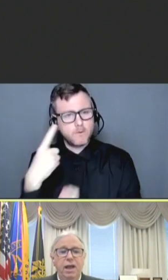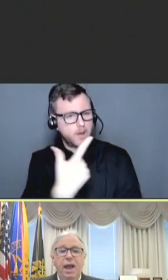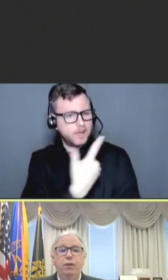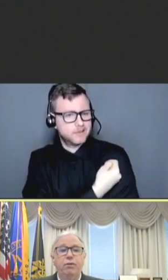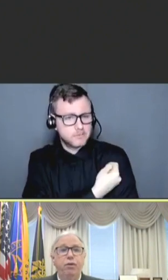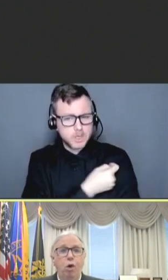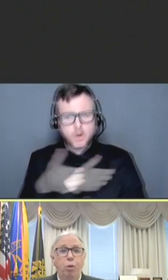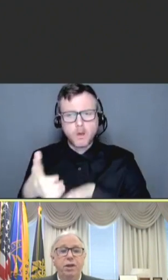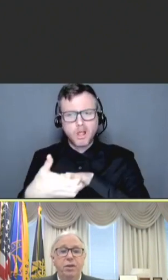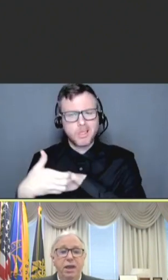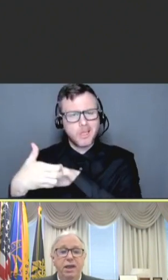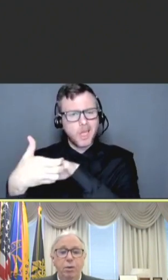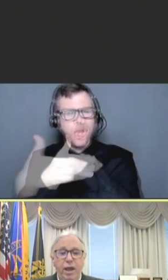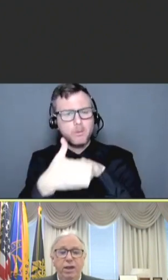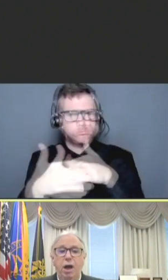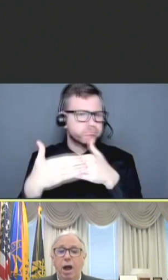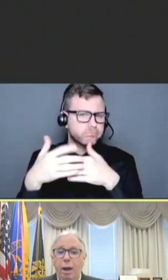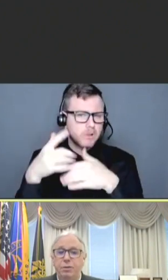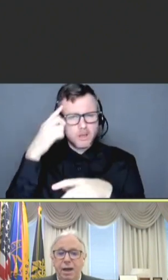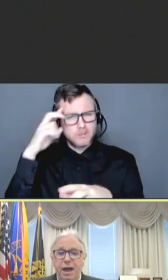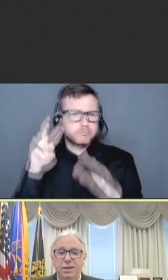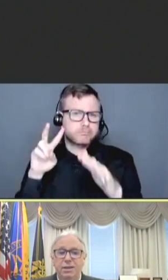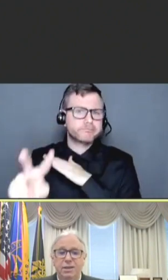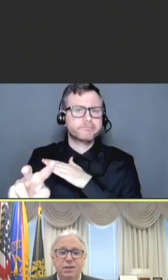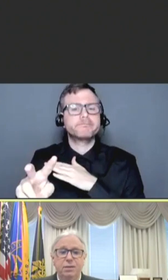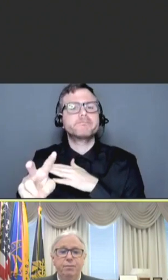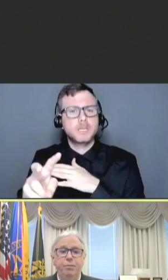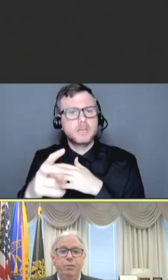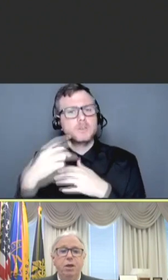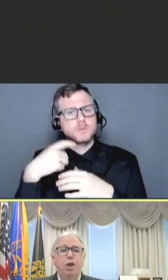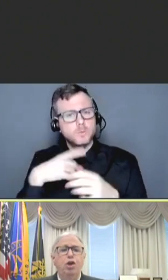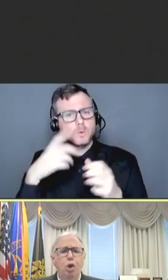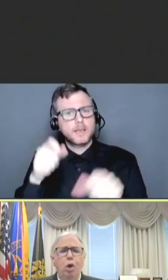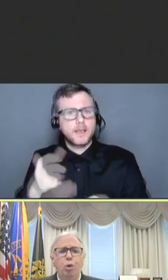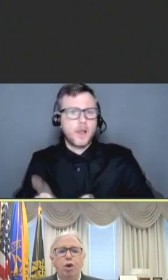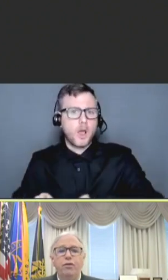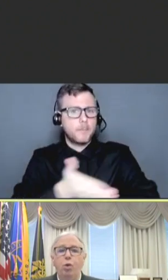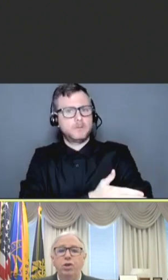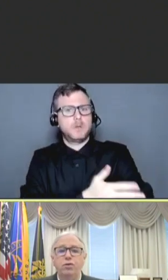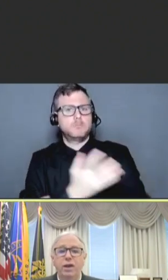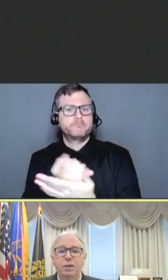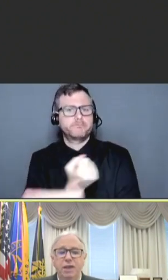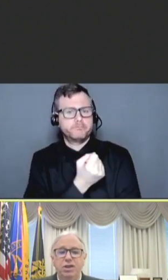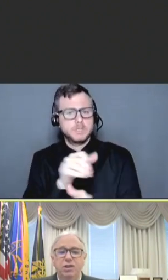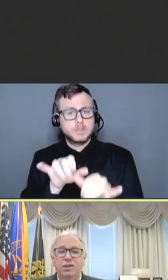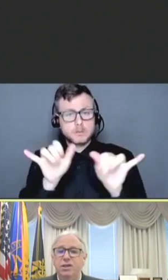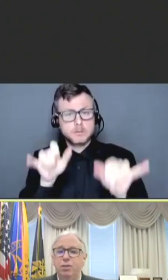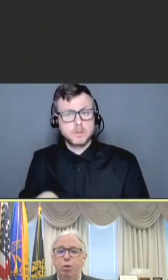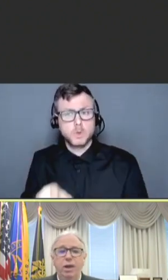and forward thinking way to optimize the system. Your work forges recommendations that support